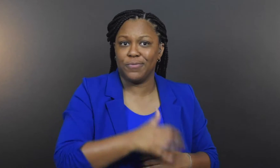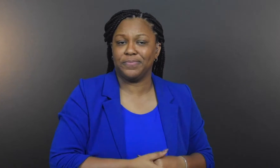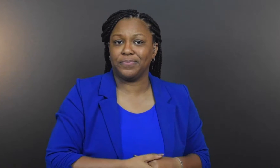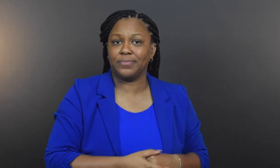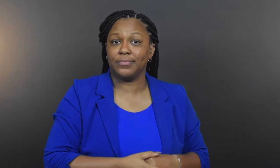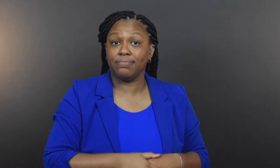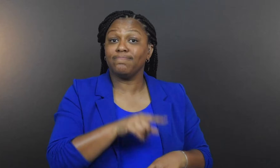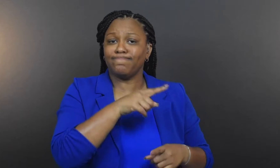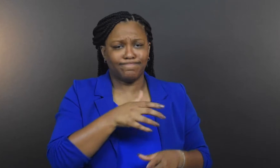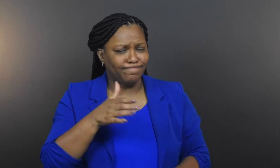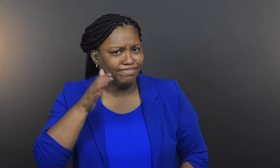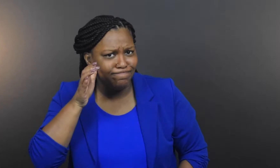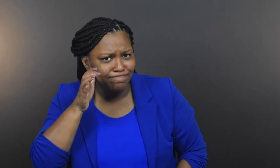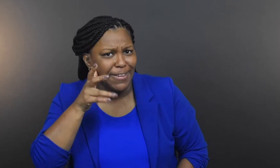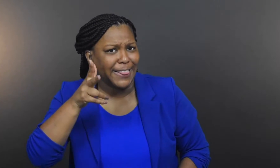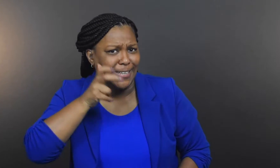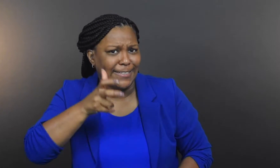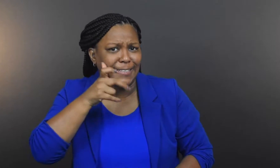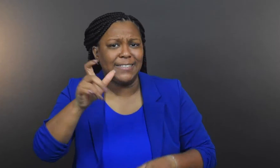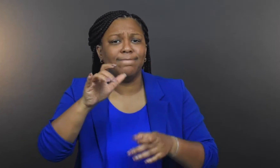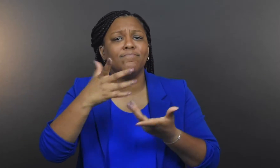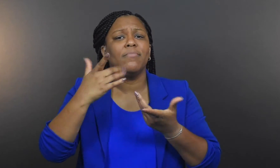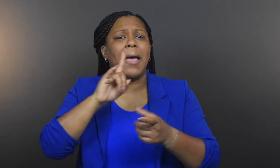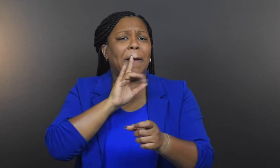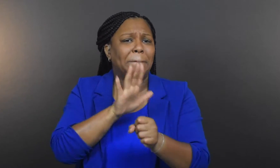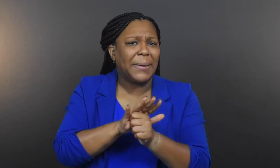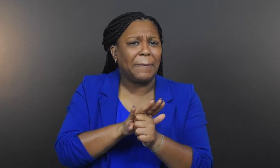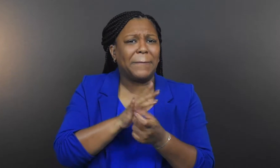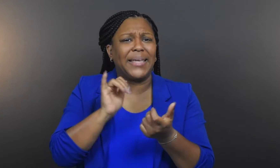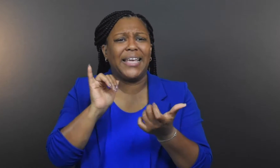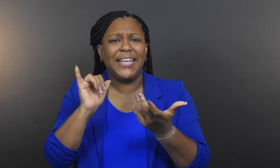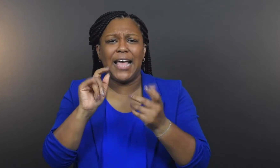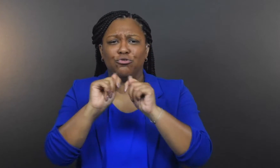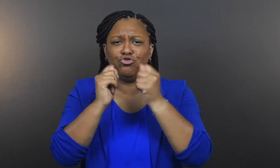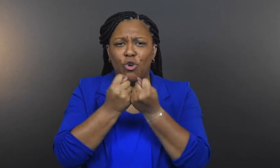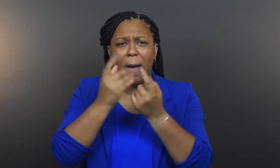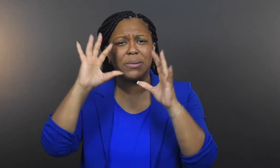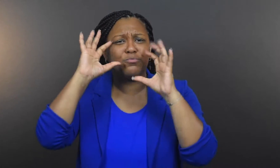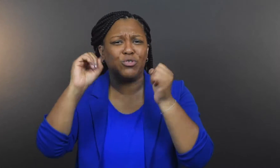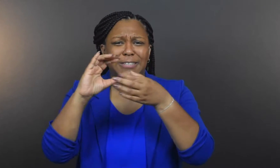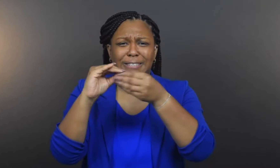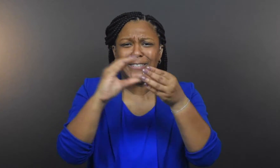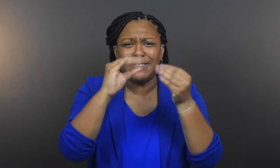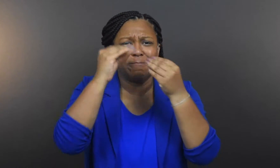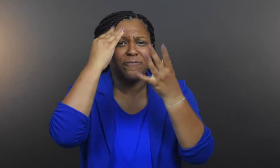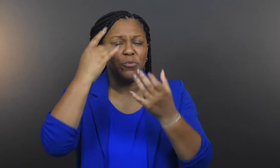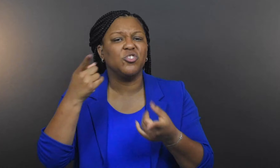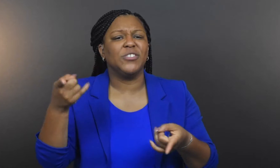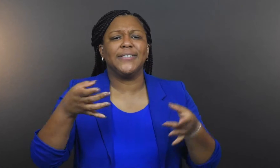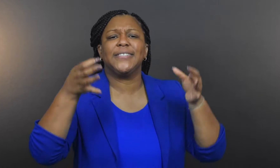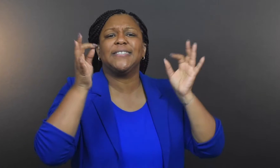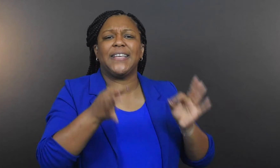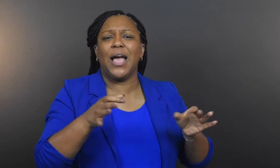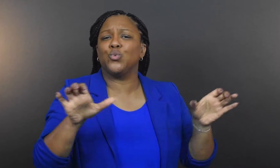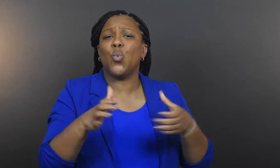of the tribe’s president, she decided to do whatever she could to help.